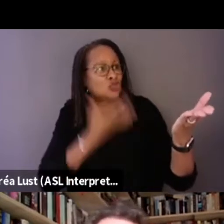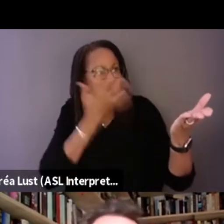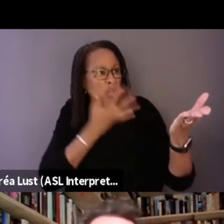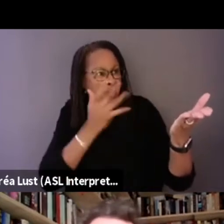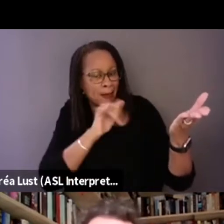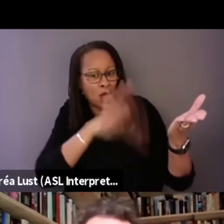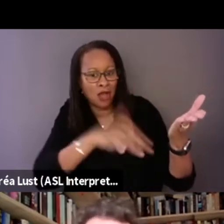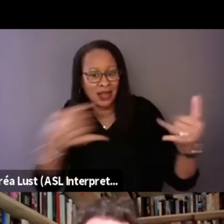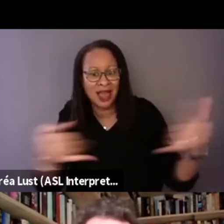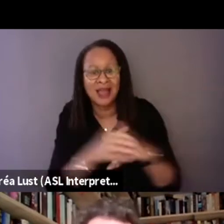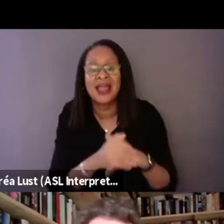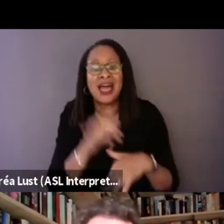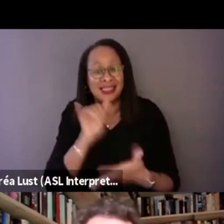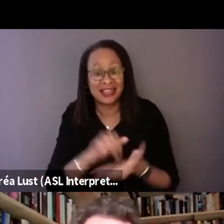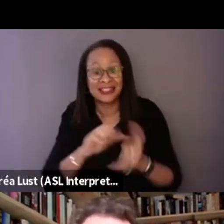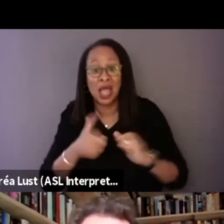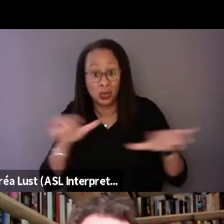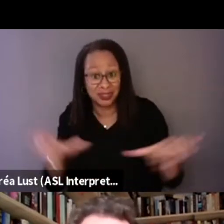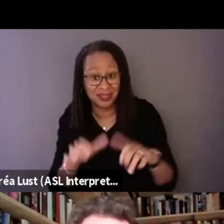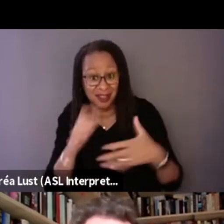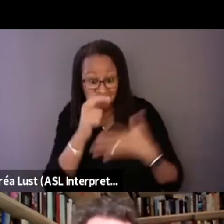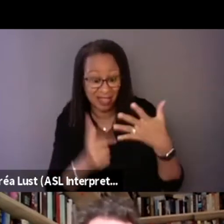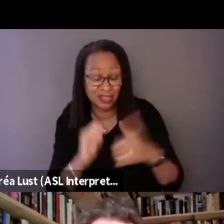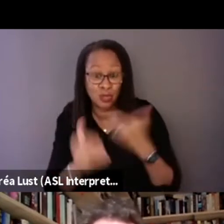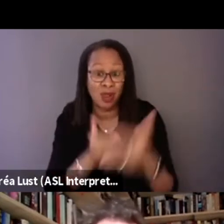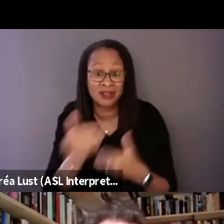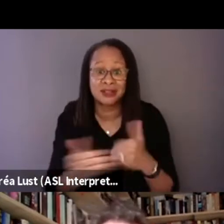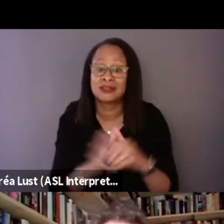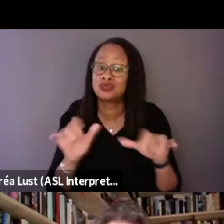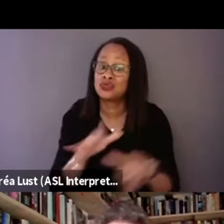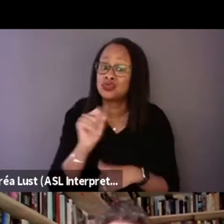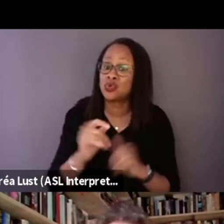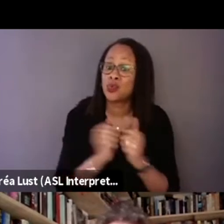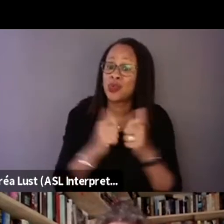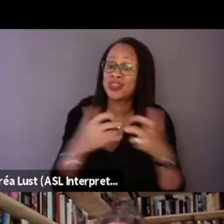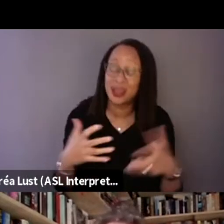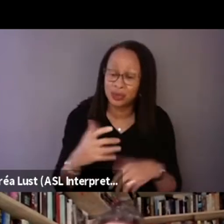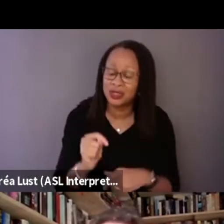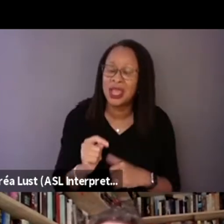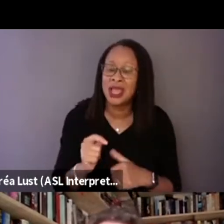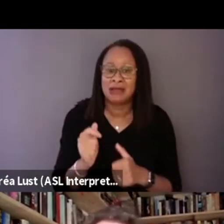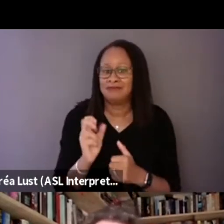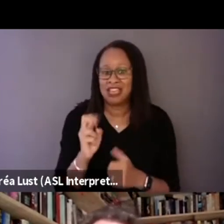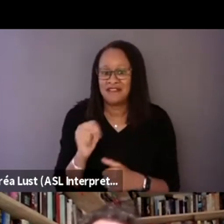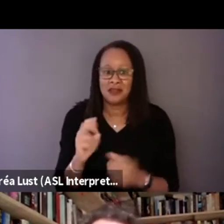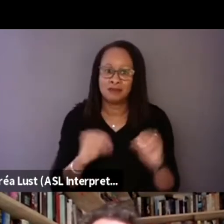Like that's how it's done. And you can do it without even, you know, moving your hands if you're Ady.